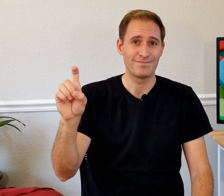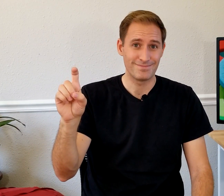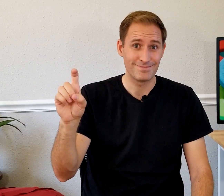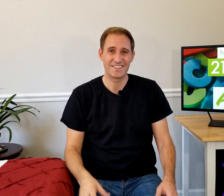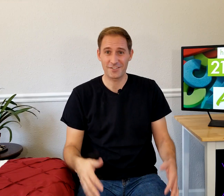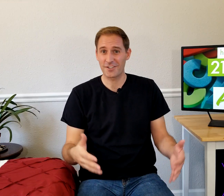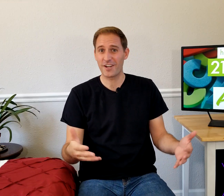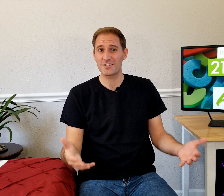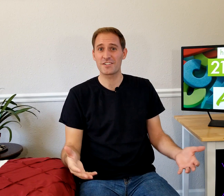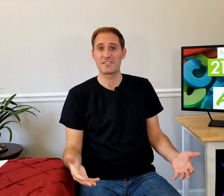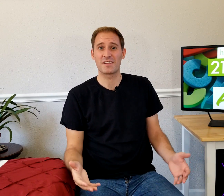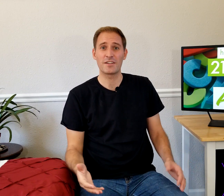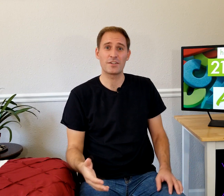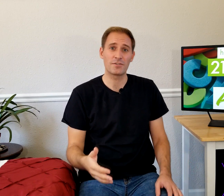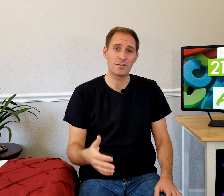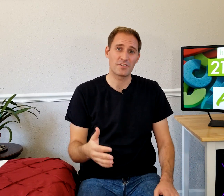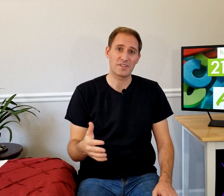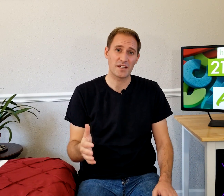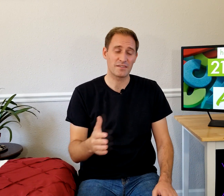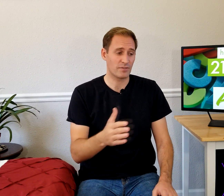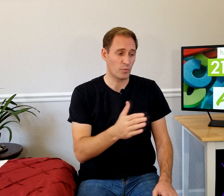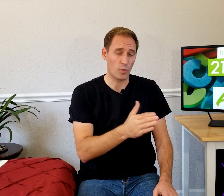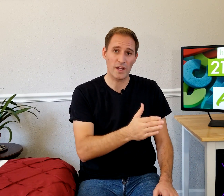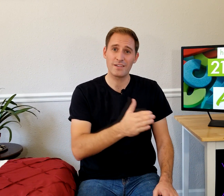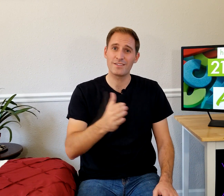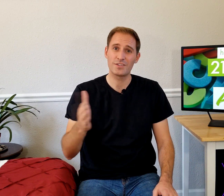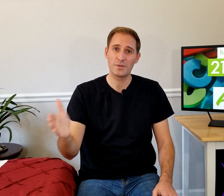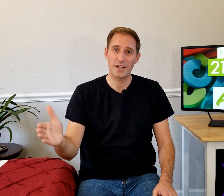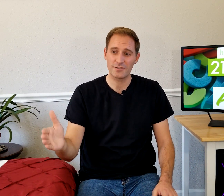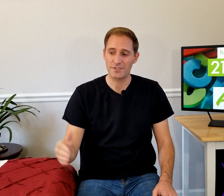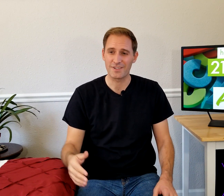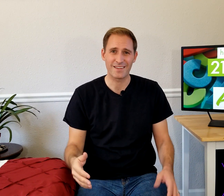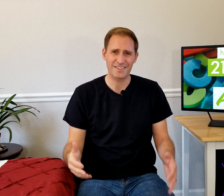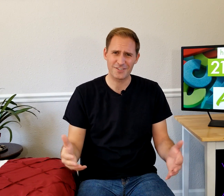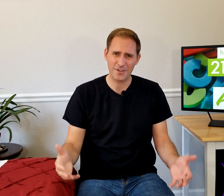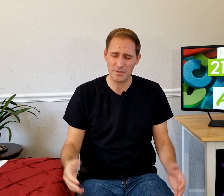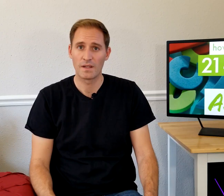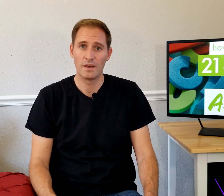So congratulations, now you know your signs from 1 to 100, that's incredible!